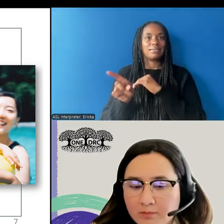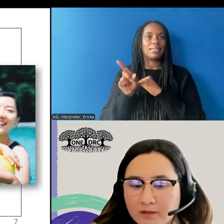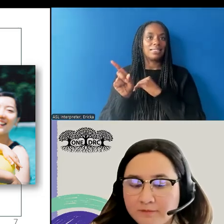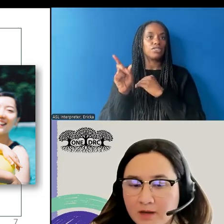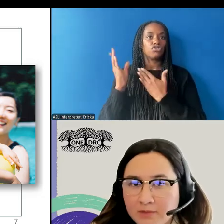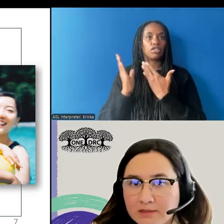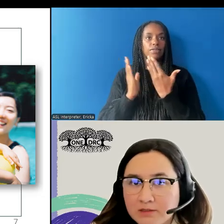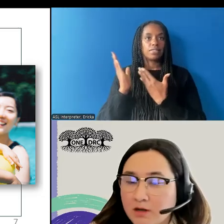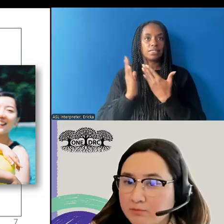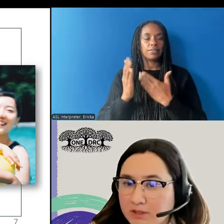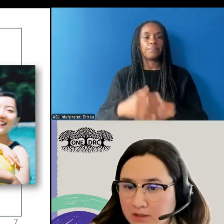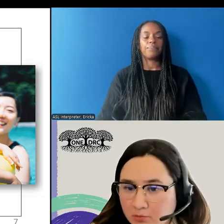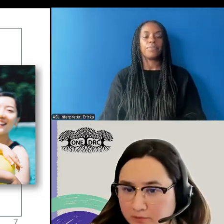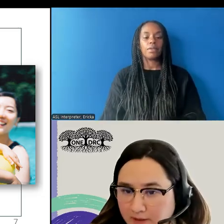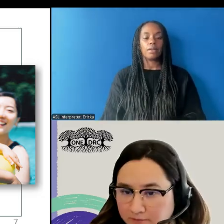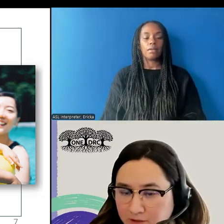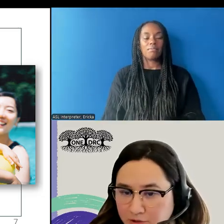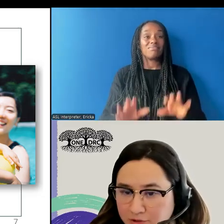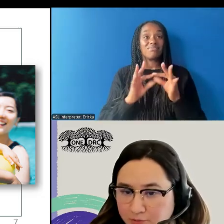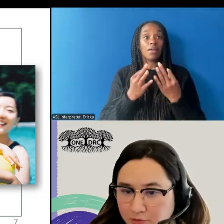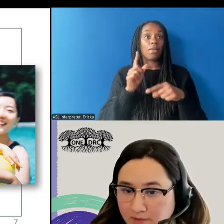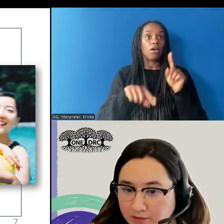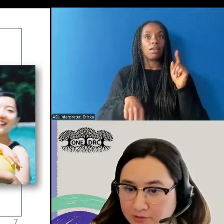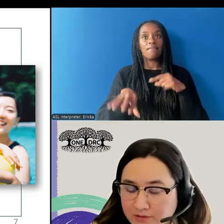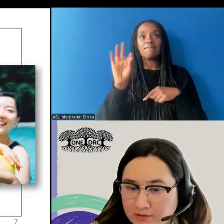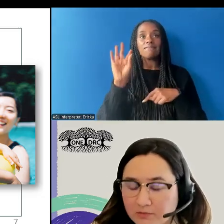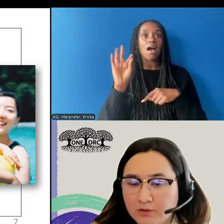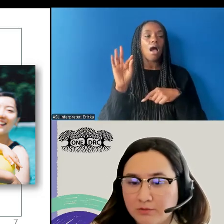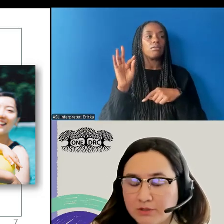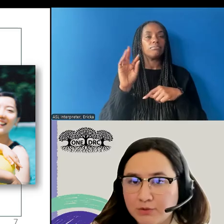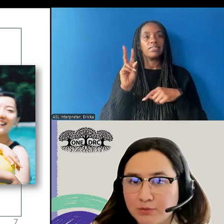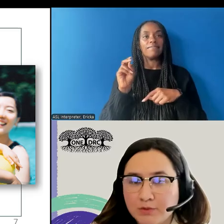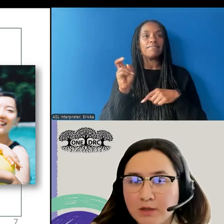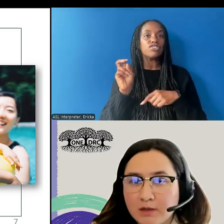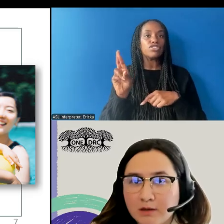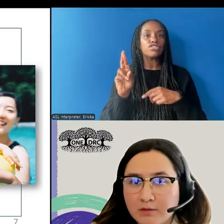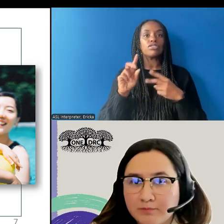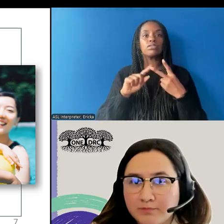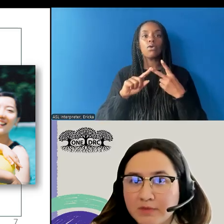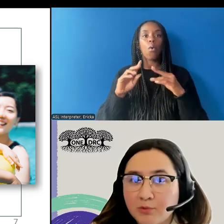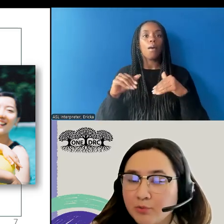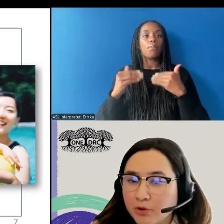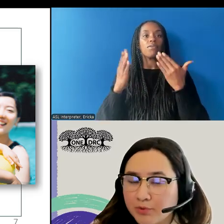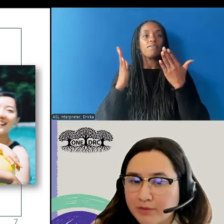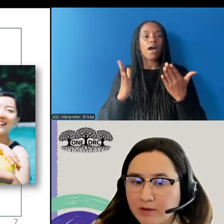and families not being able to find vendors or providers, you know, to, that would work with them